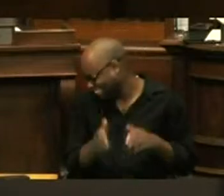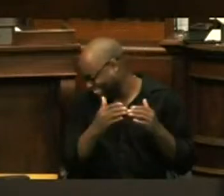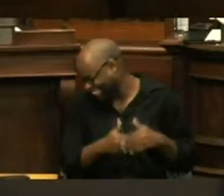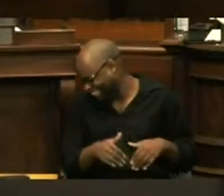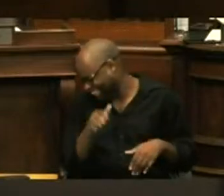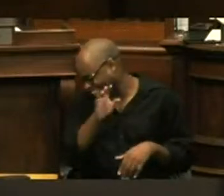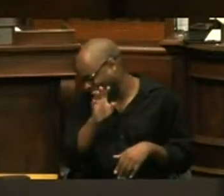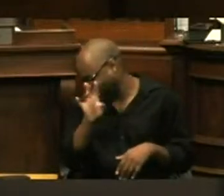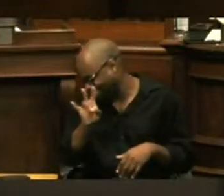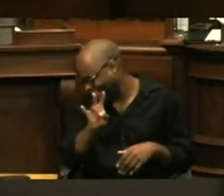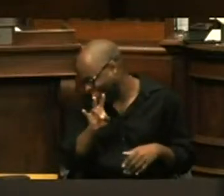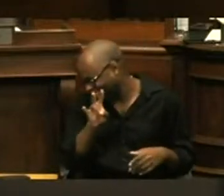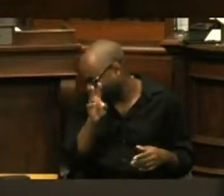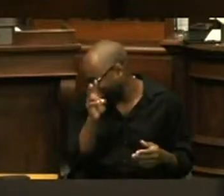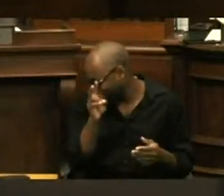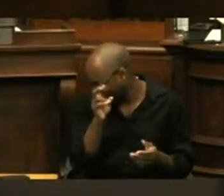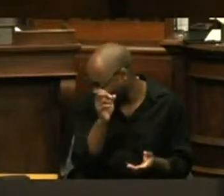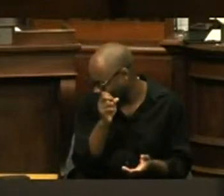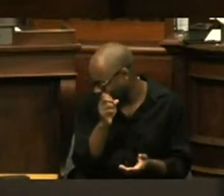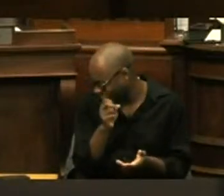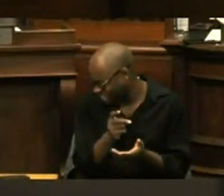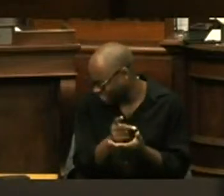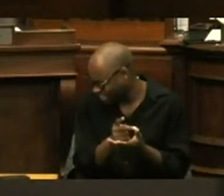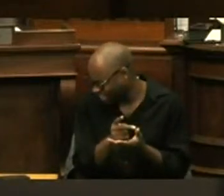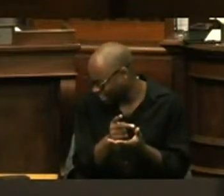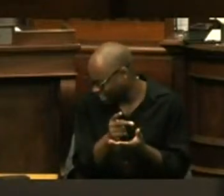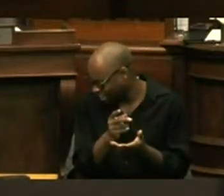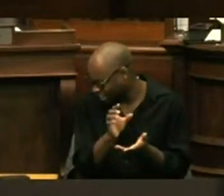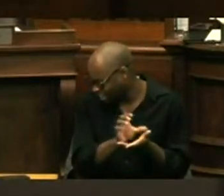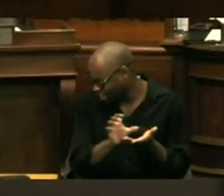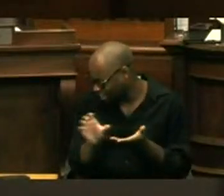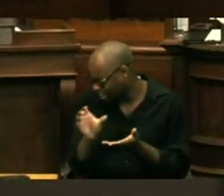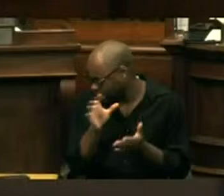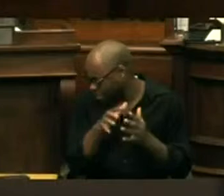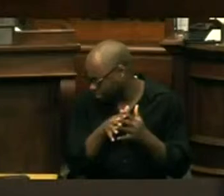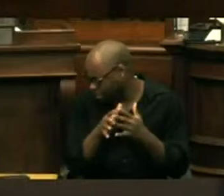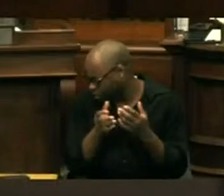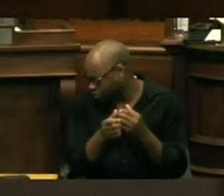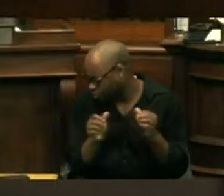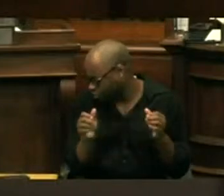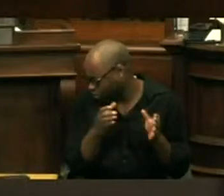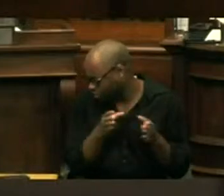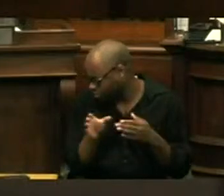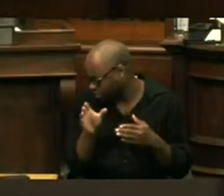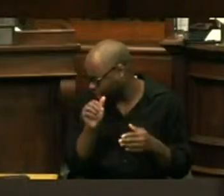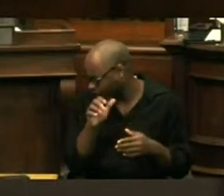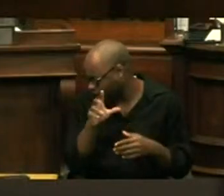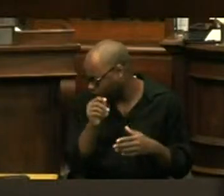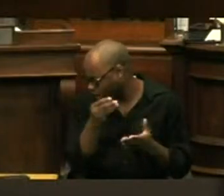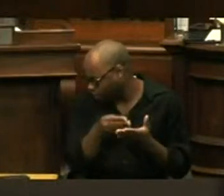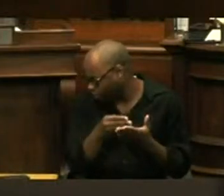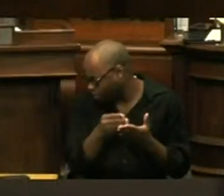carries. Introductory number 447 authorizing American Rescue Plan